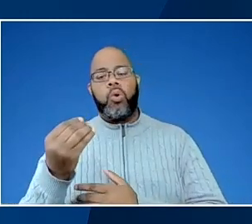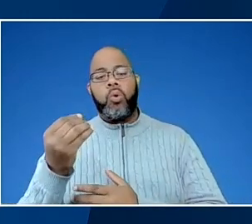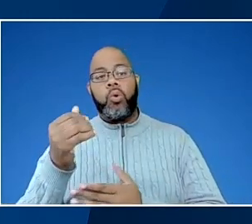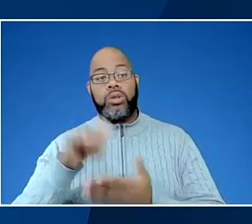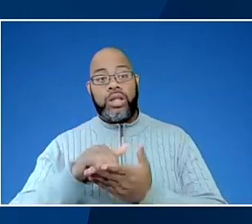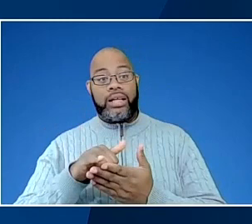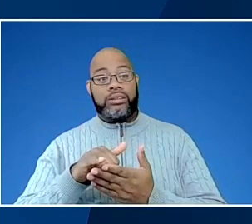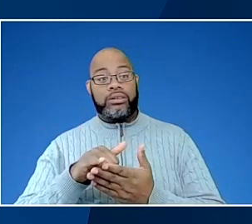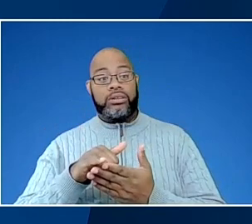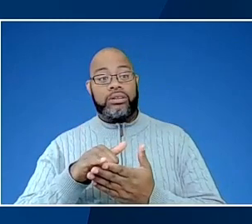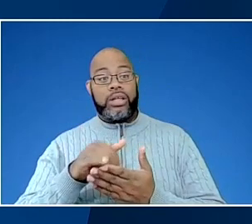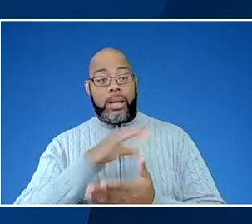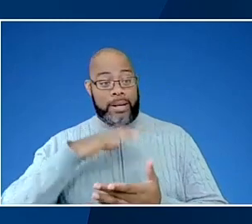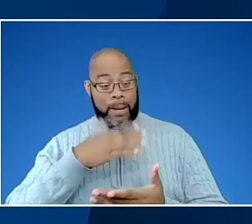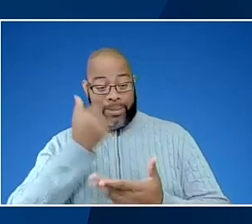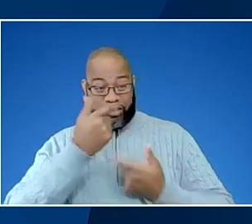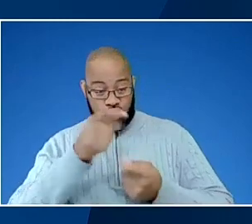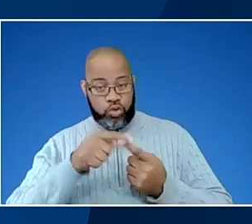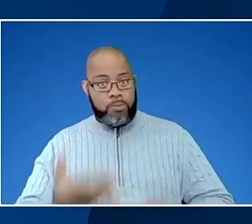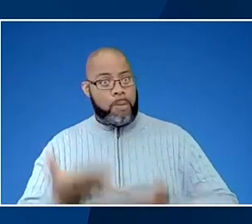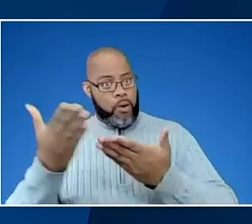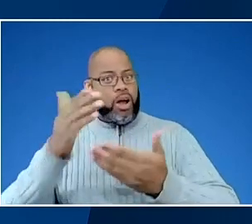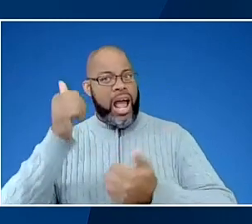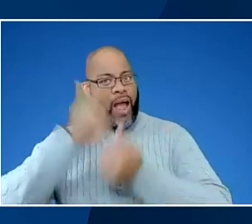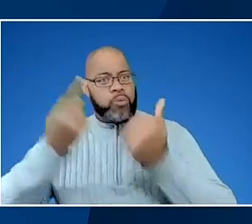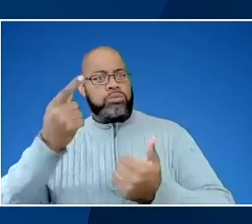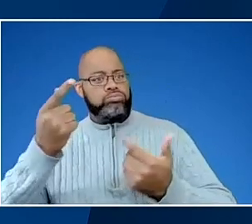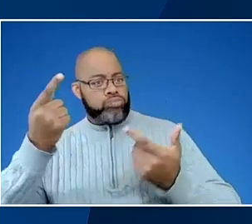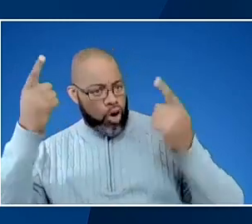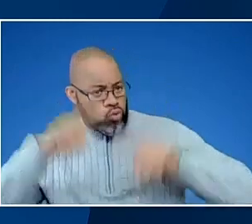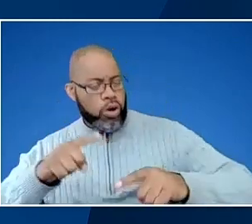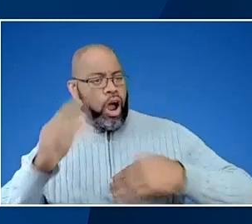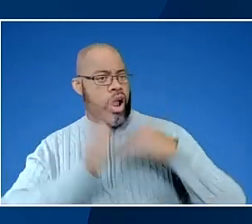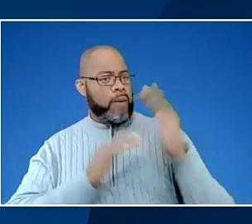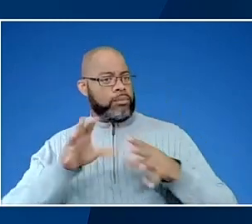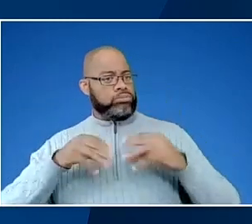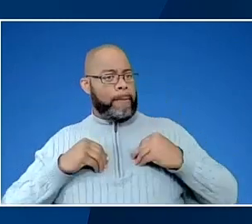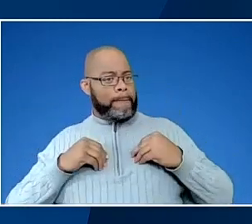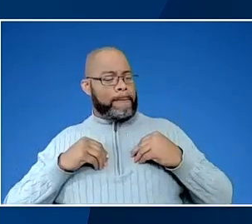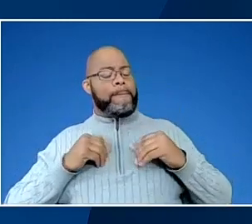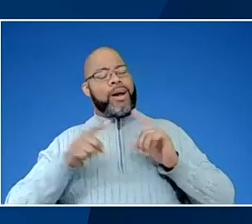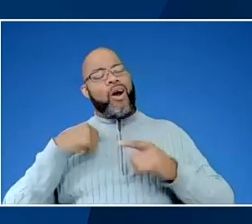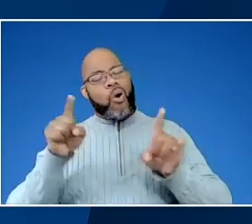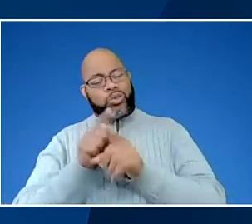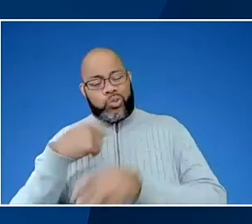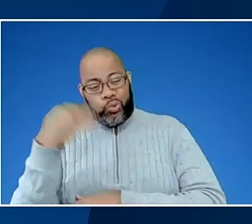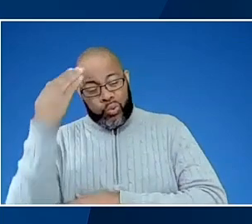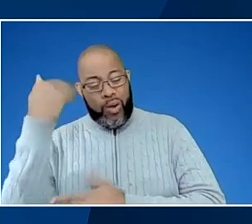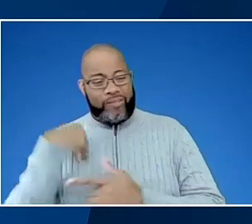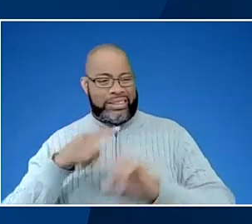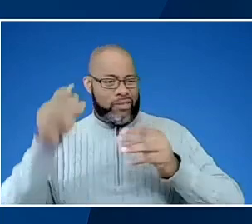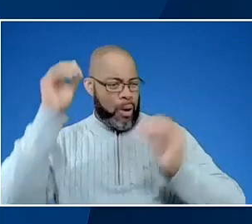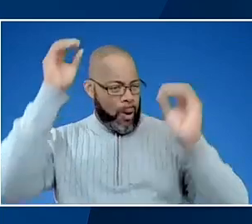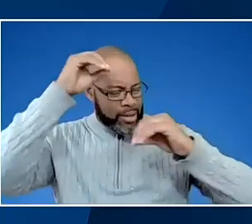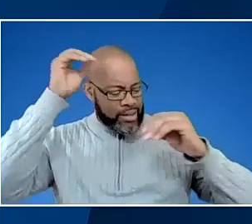proposal that everybody's comfortable with. But I also know that there's a difference of opinion, in the subcommittee